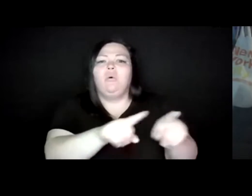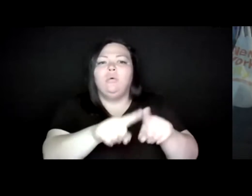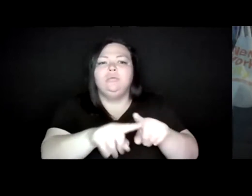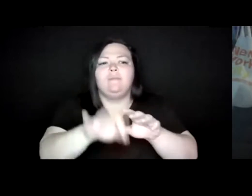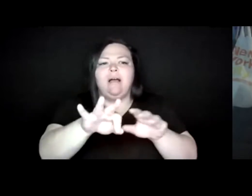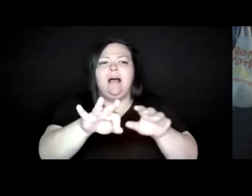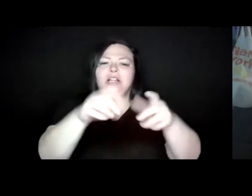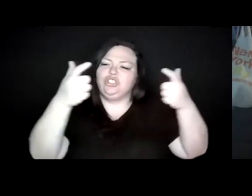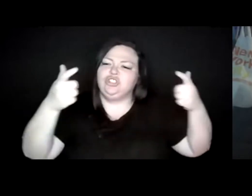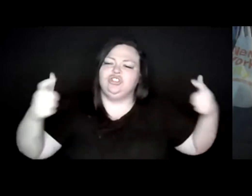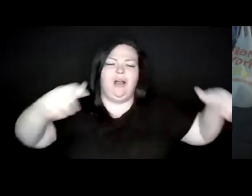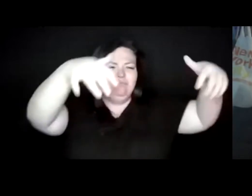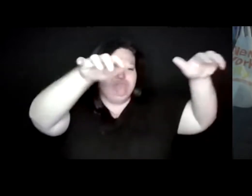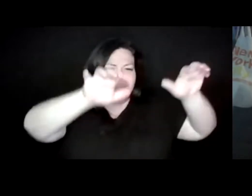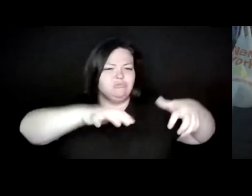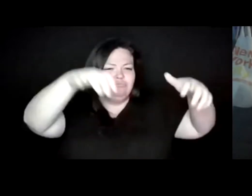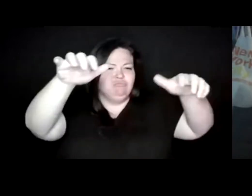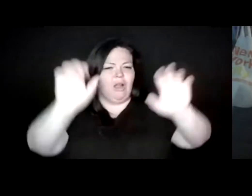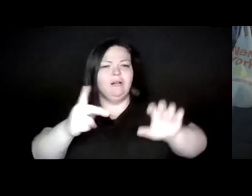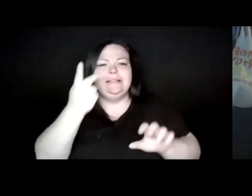grave. Echoes of his eyes, his limbs, his jaw,/